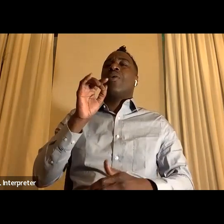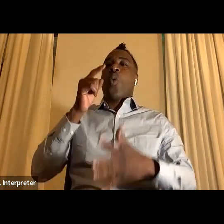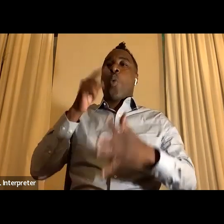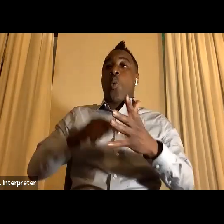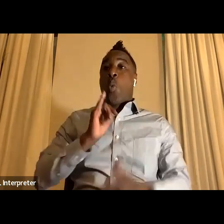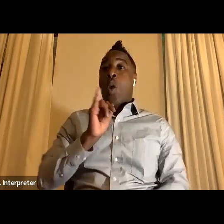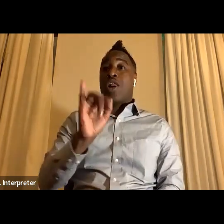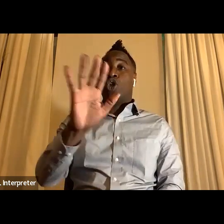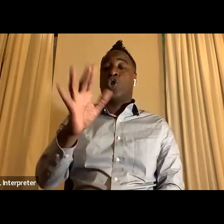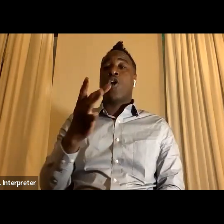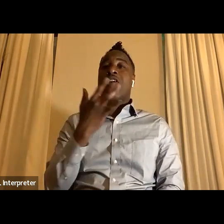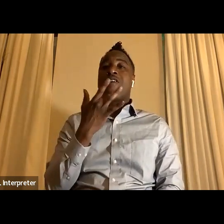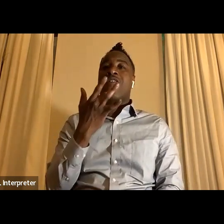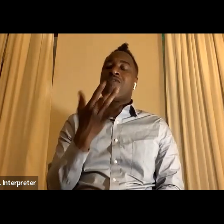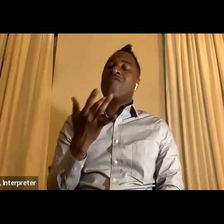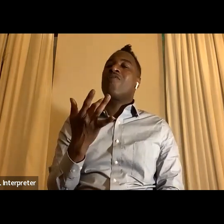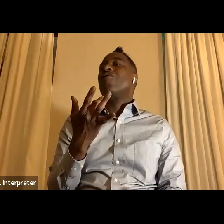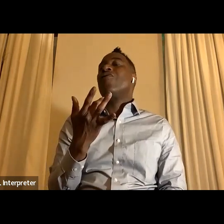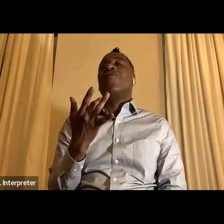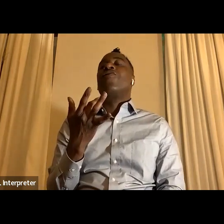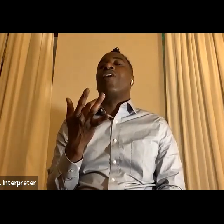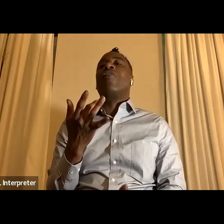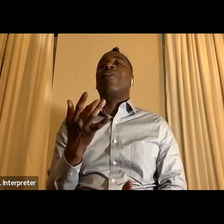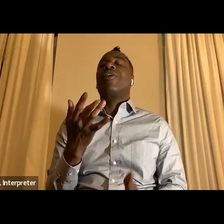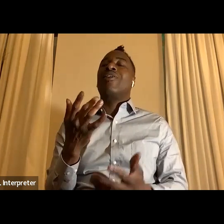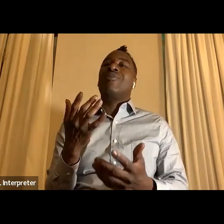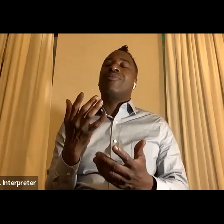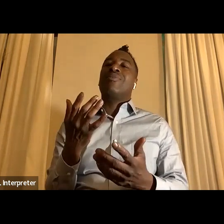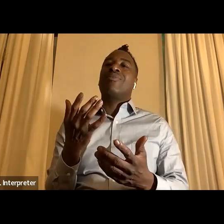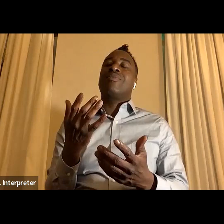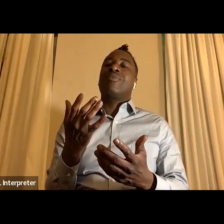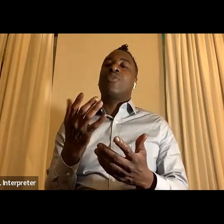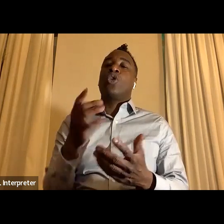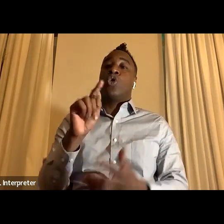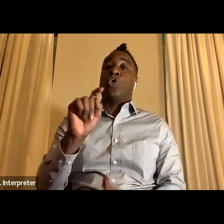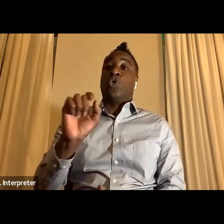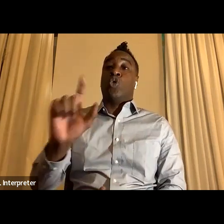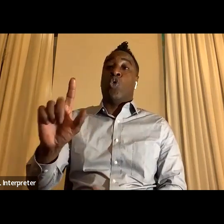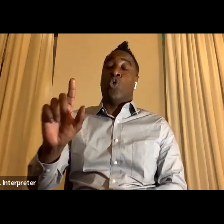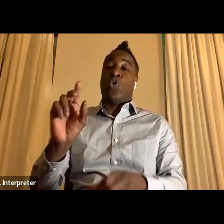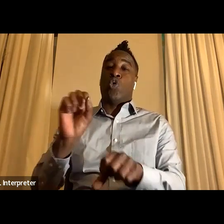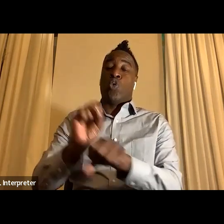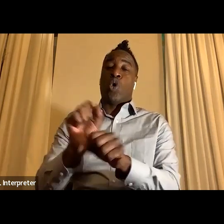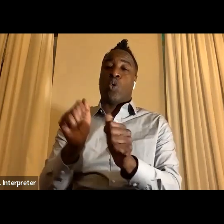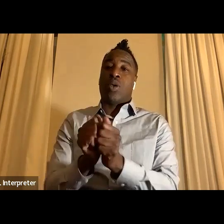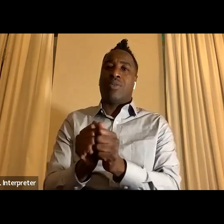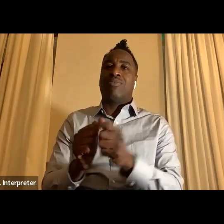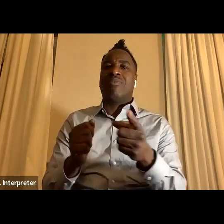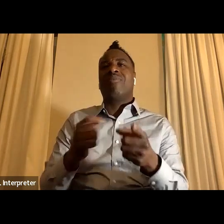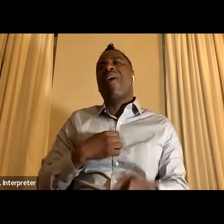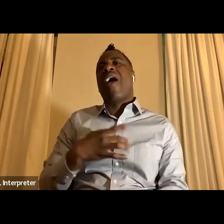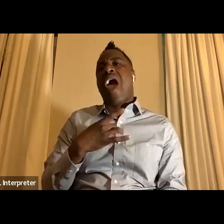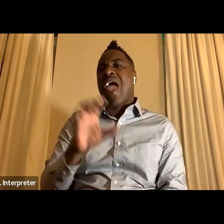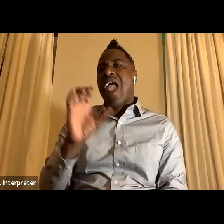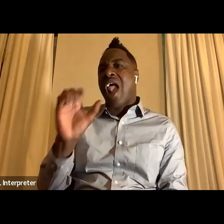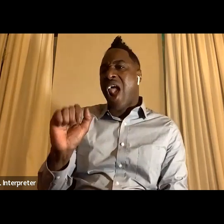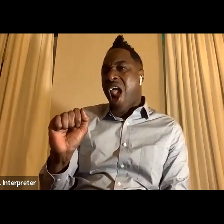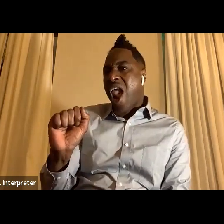with me is acrylic or I like acrylic because I like because it draws so like upon.